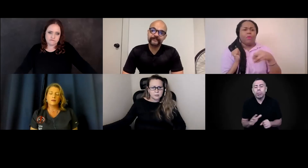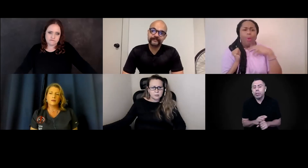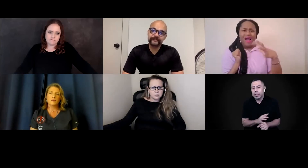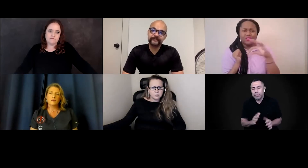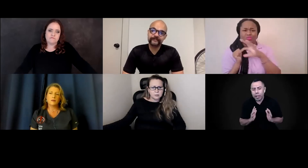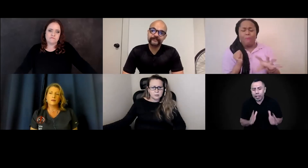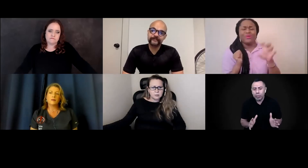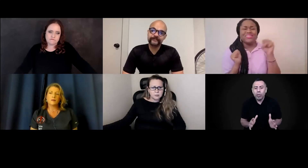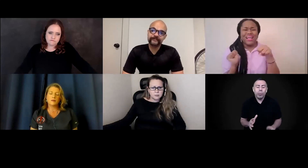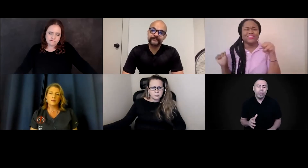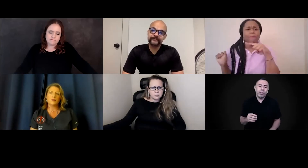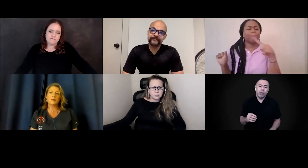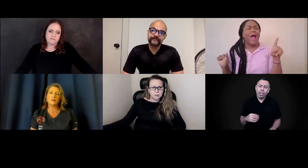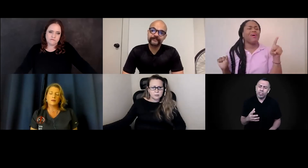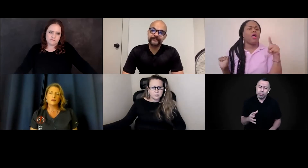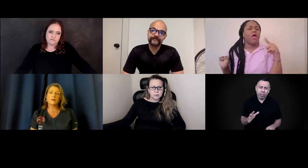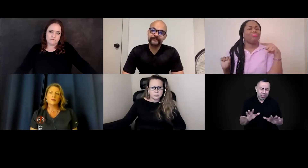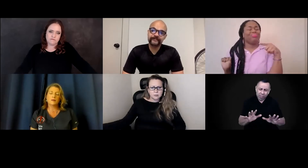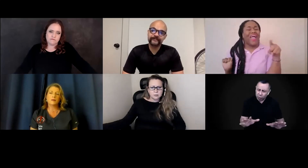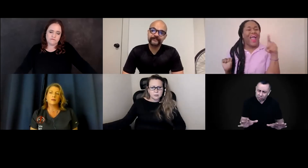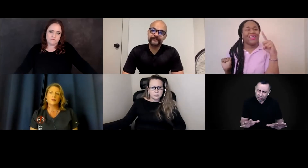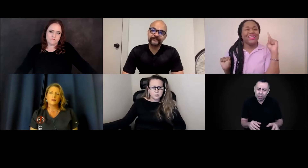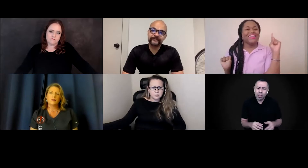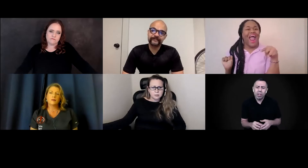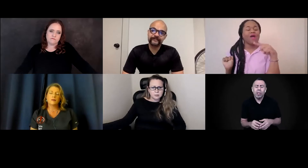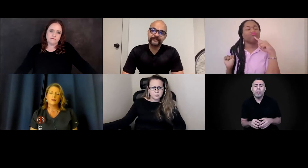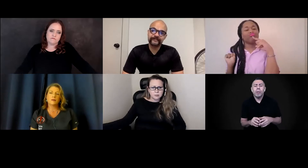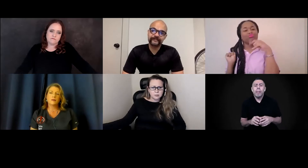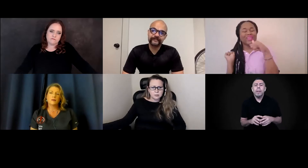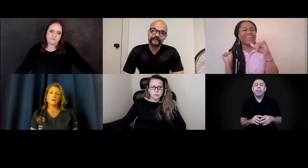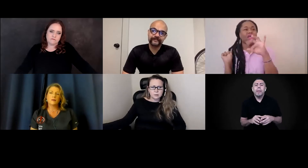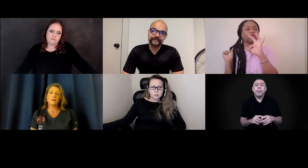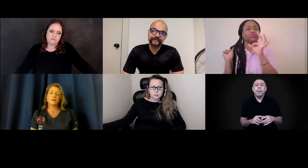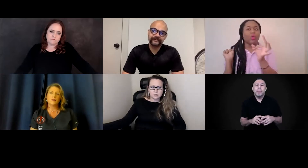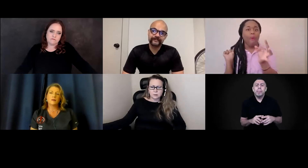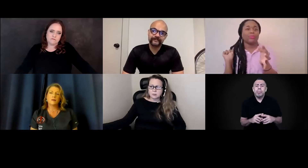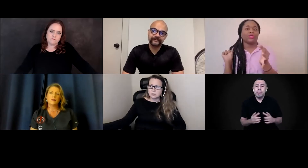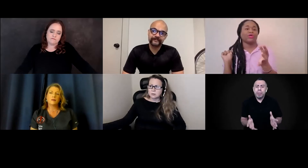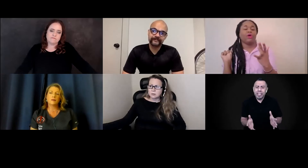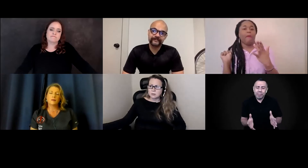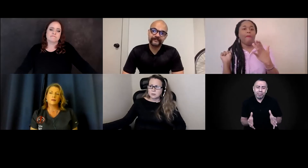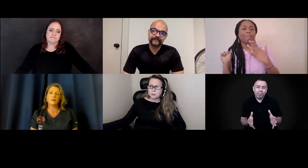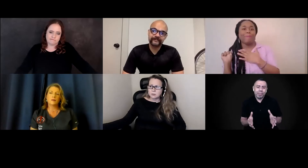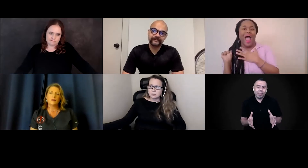I am completely fine with having a white interpreter, of course.